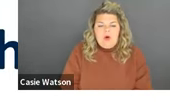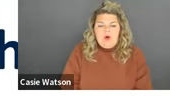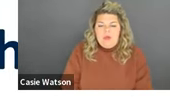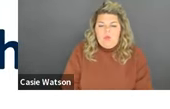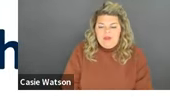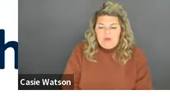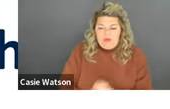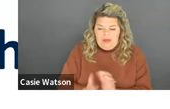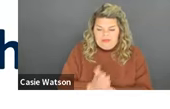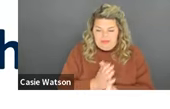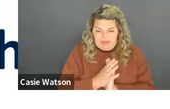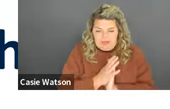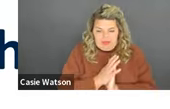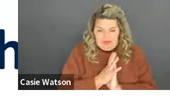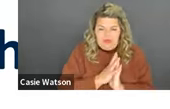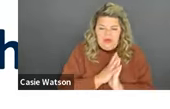So when you request an interpreter,